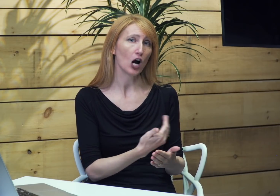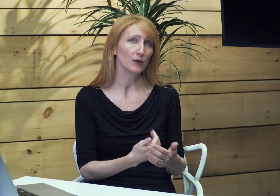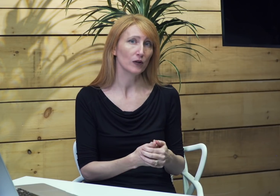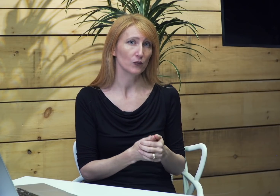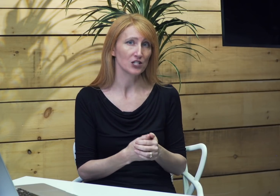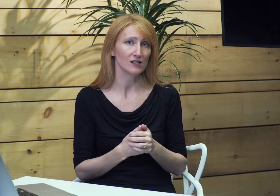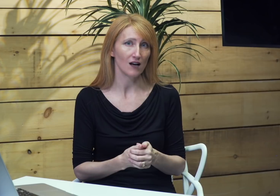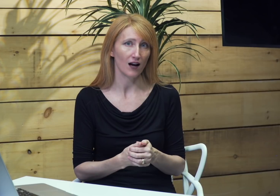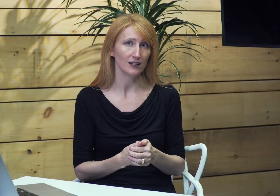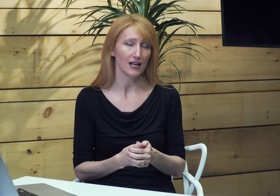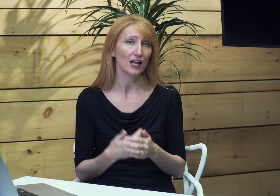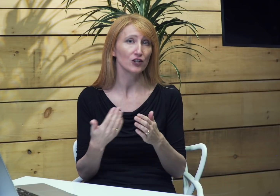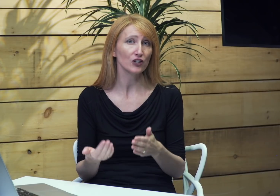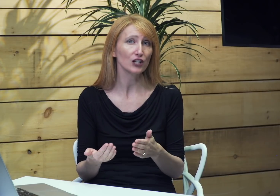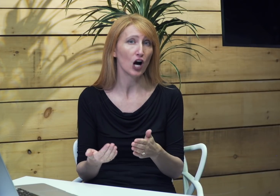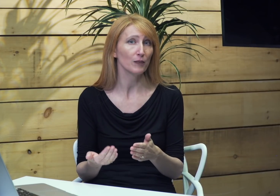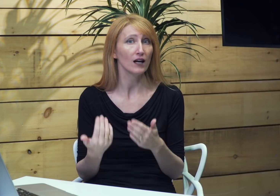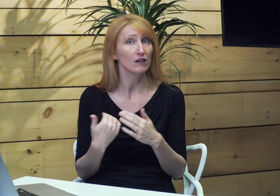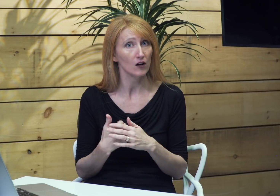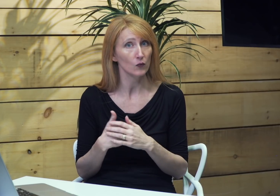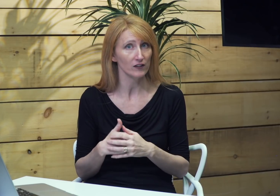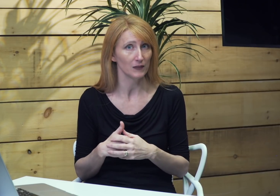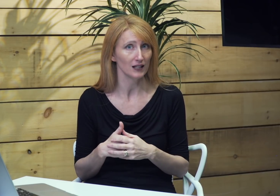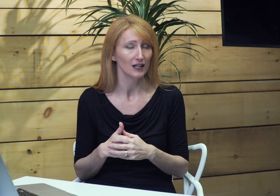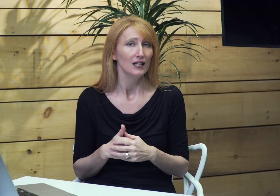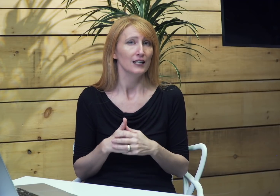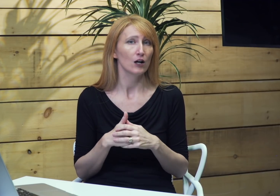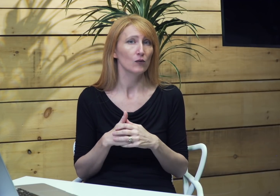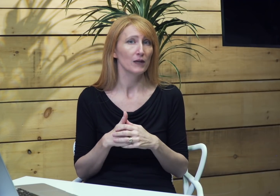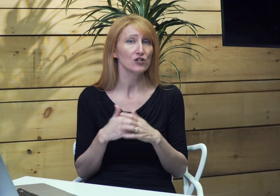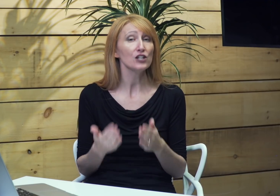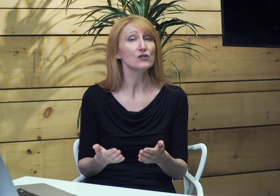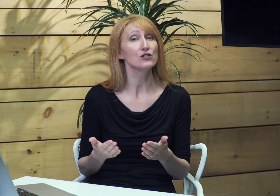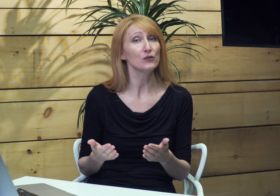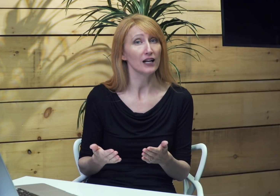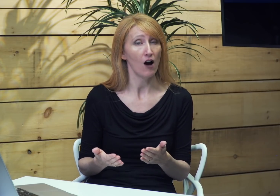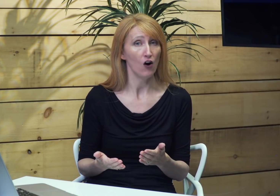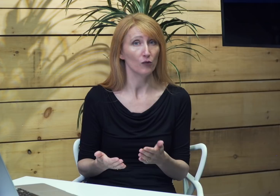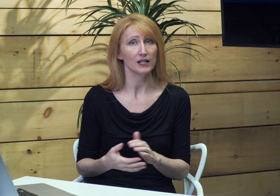So I'm going to copy what Regent signs and you're going to copy it along with me. Now make sure that you do it at home